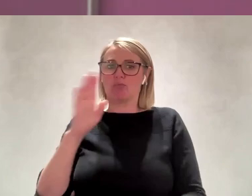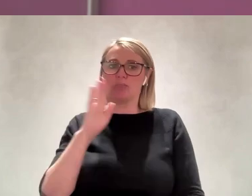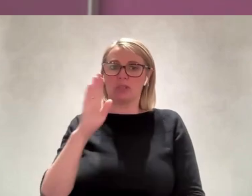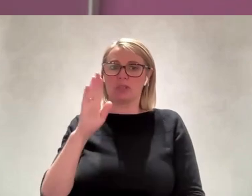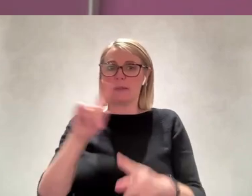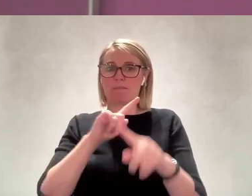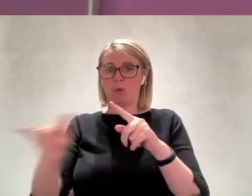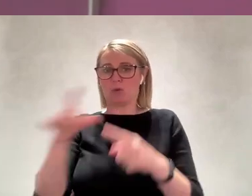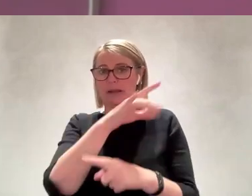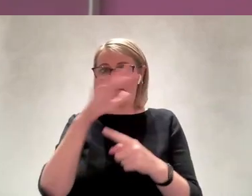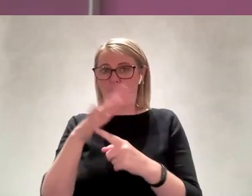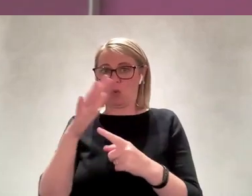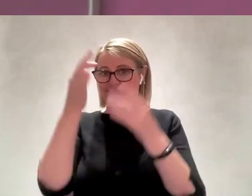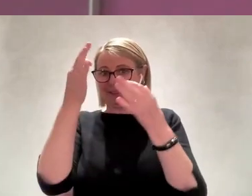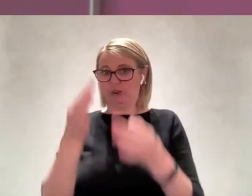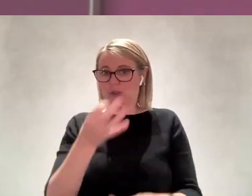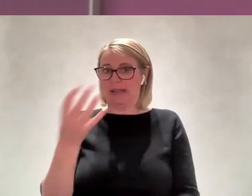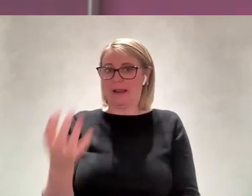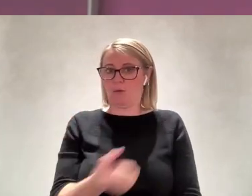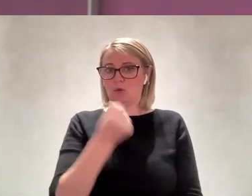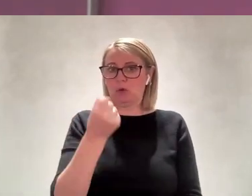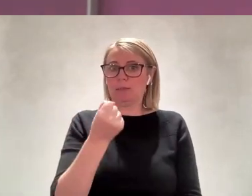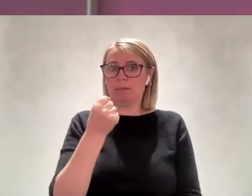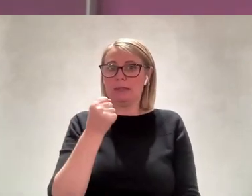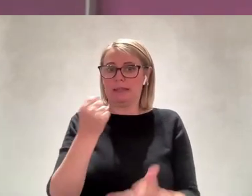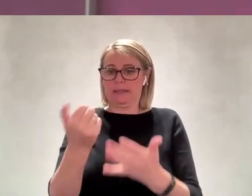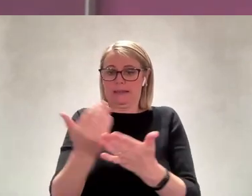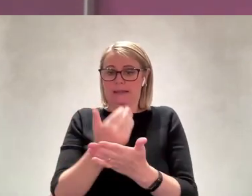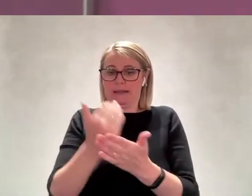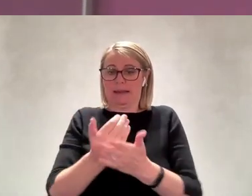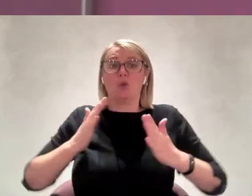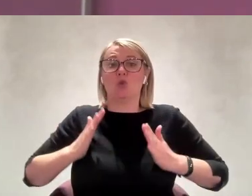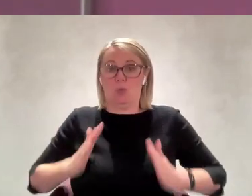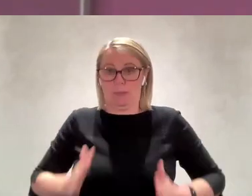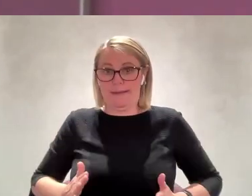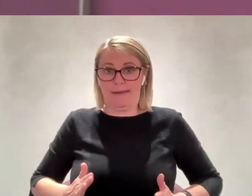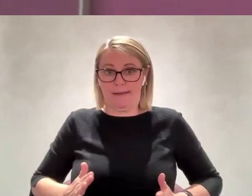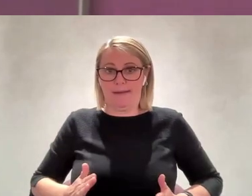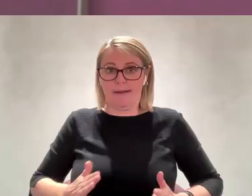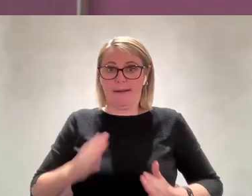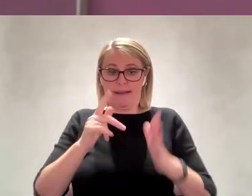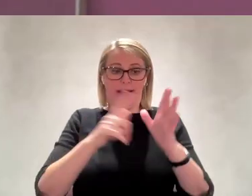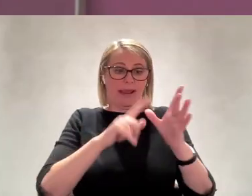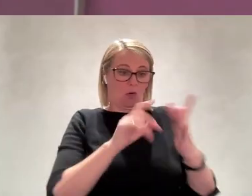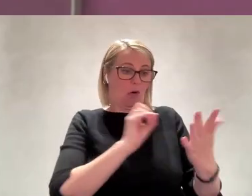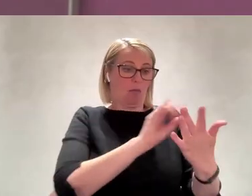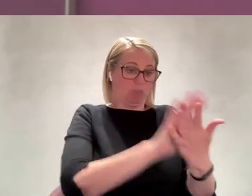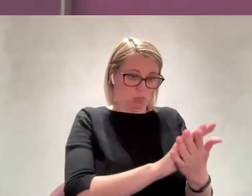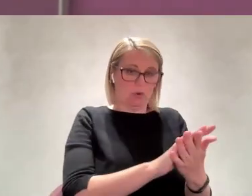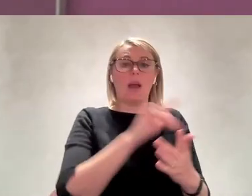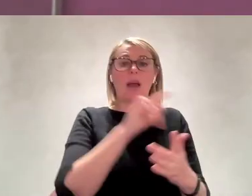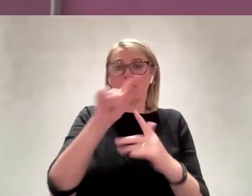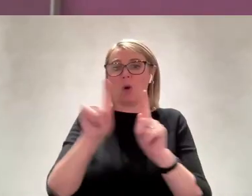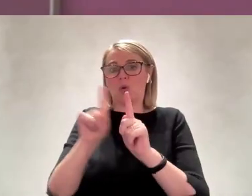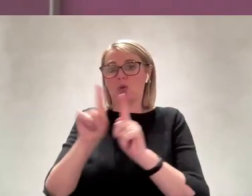I think first and foremost, decisions have got to be kept human. AI provides the inputs, but decision making always